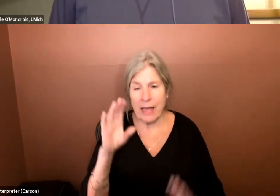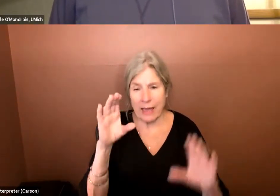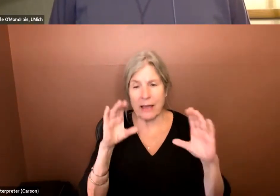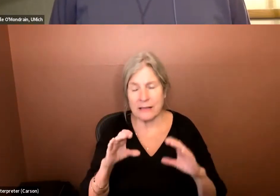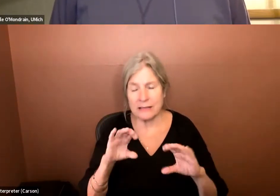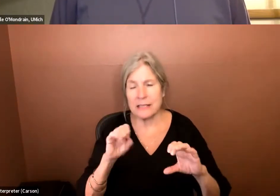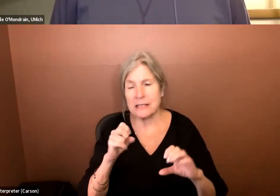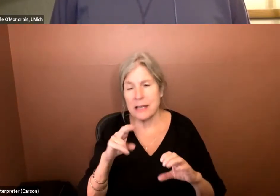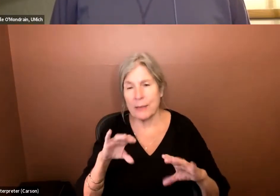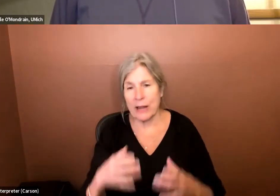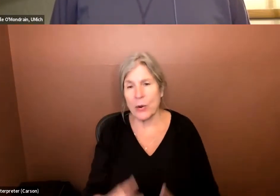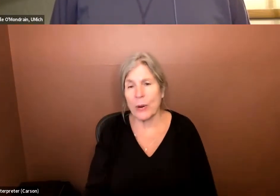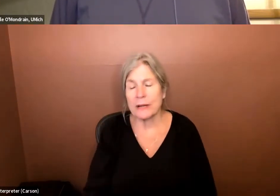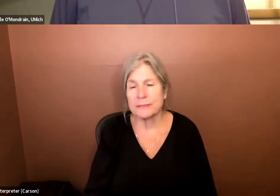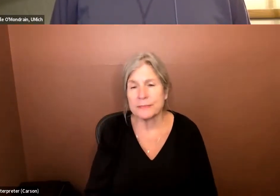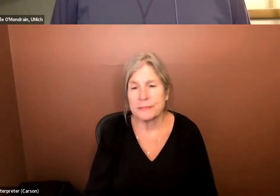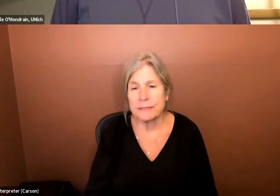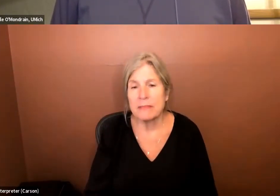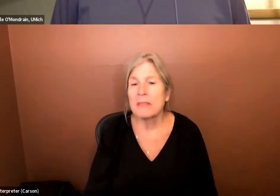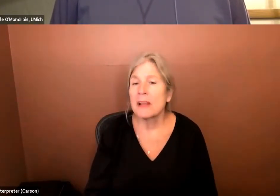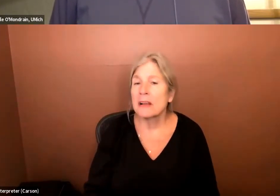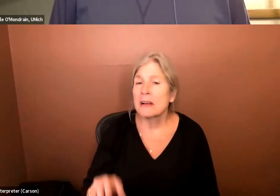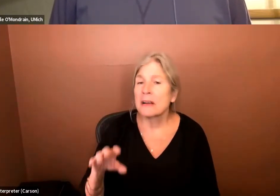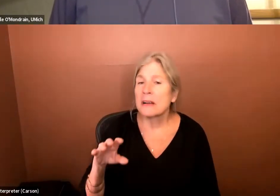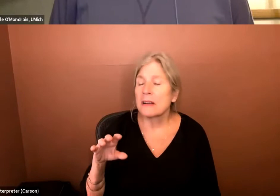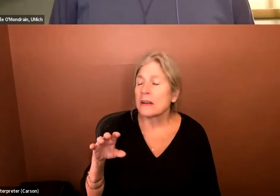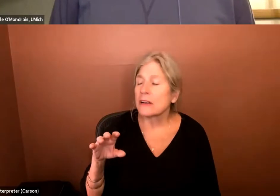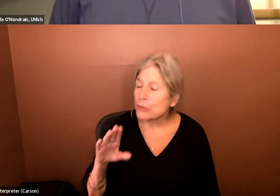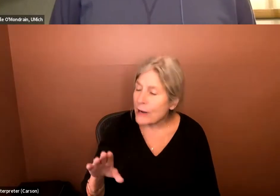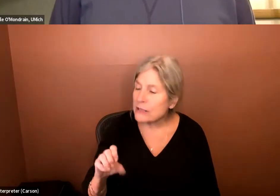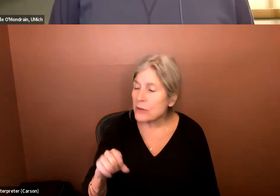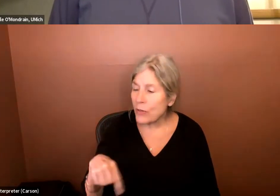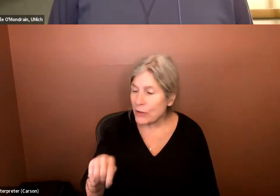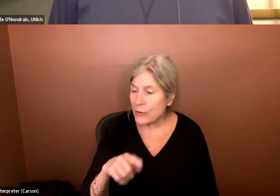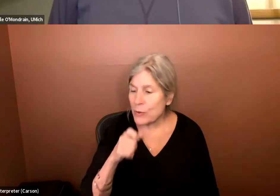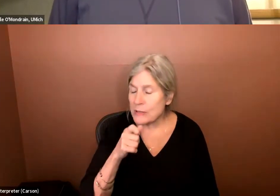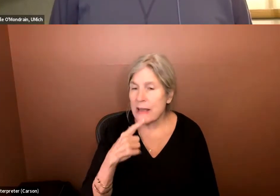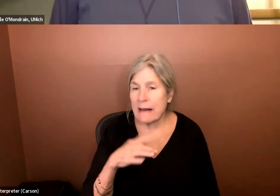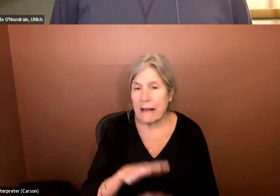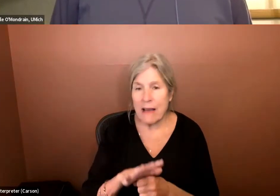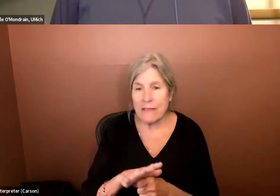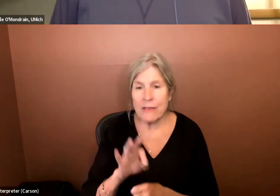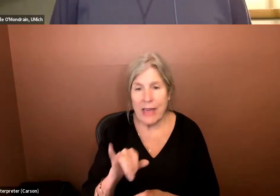: Great. For those of you who are saying enou gh of that, let's get to the comics.